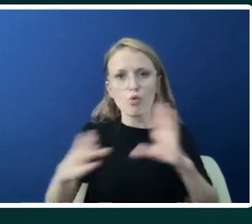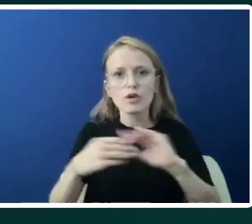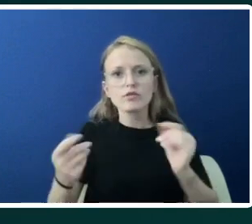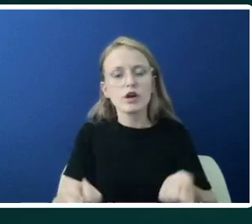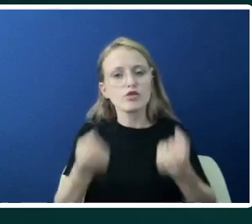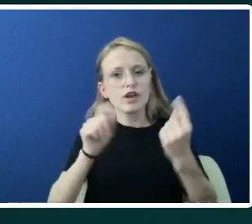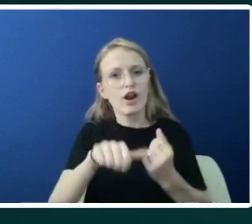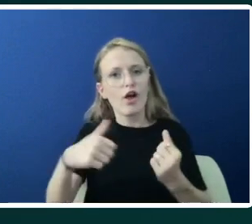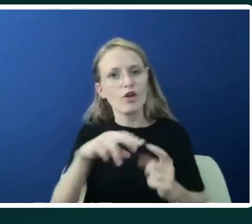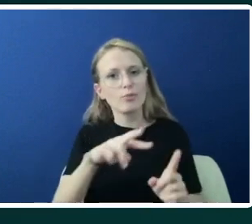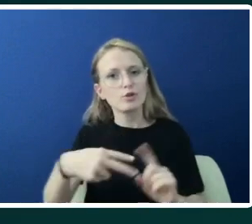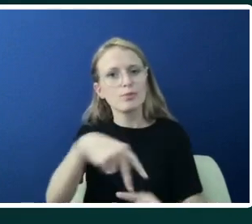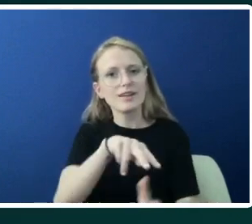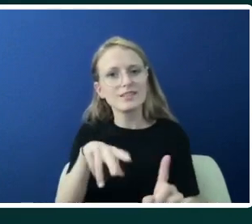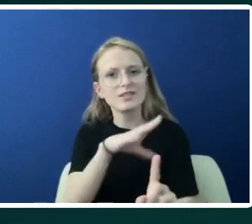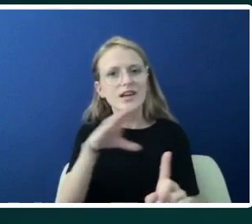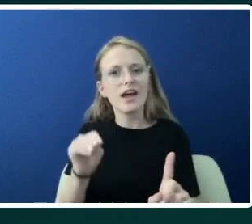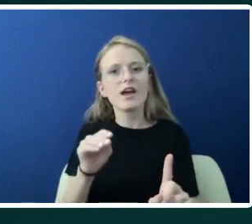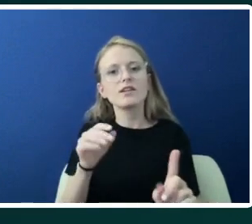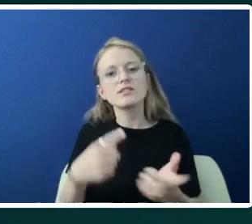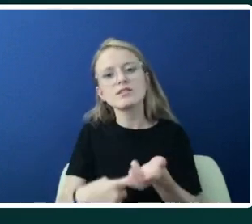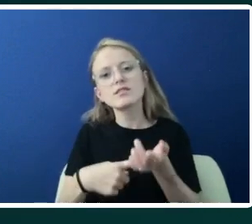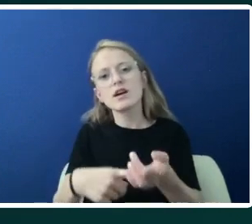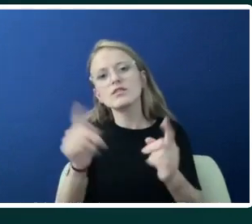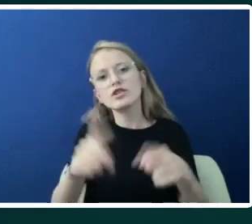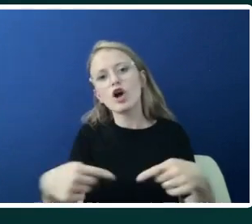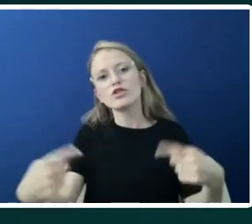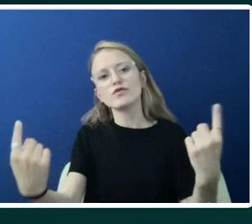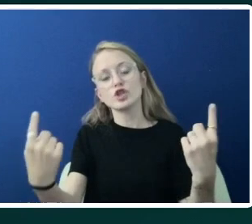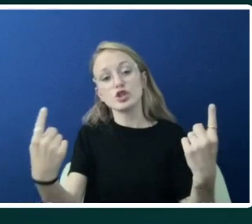and discuss controversial issues from a stance of critical, civic,